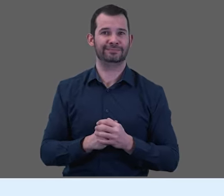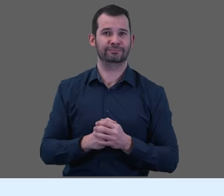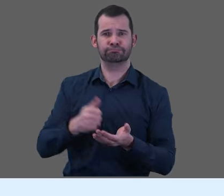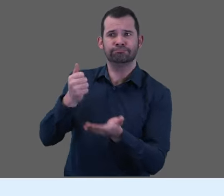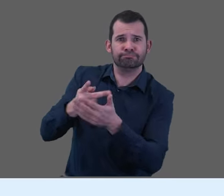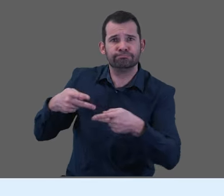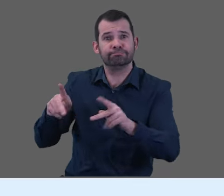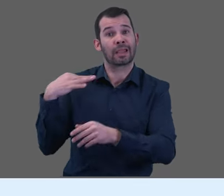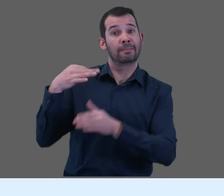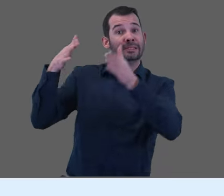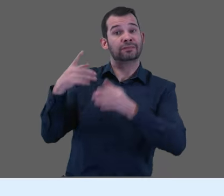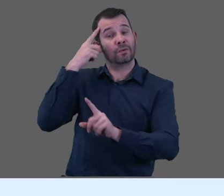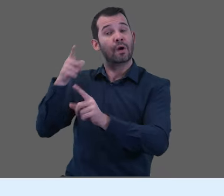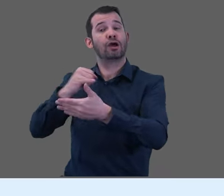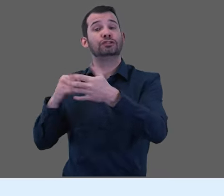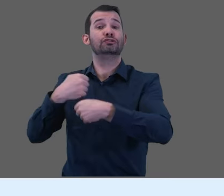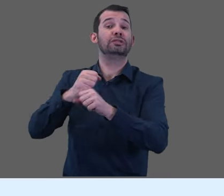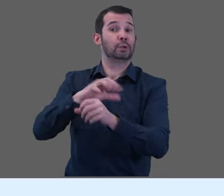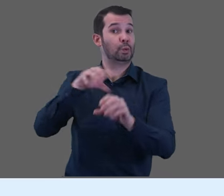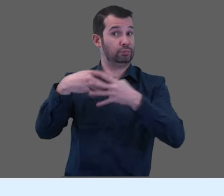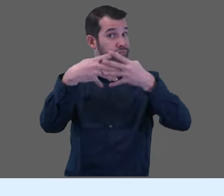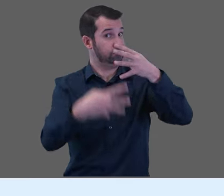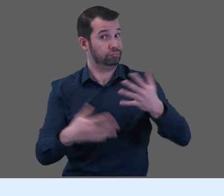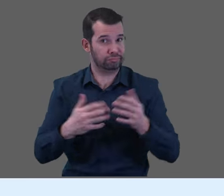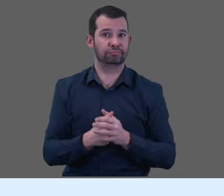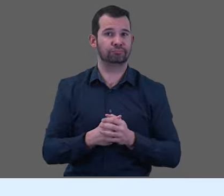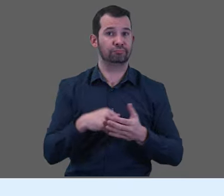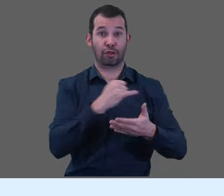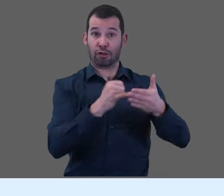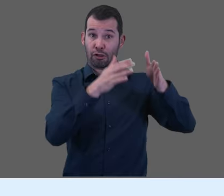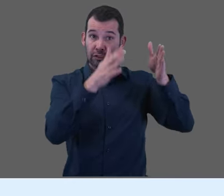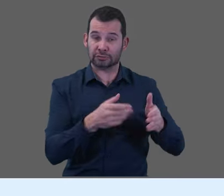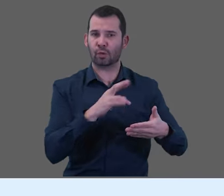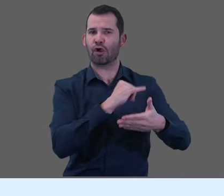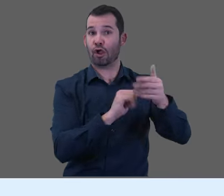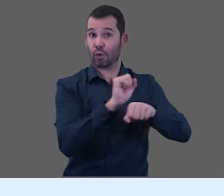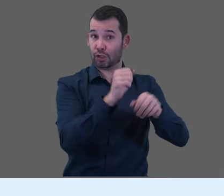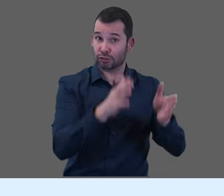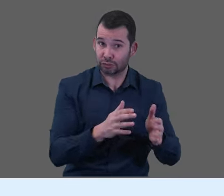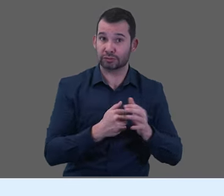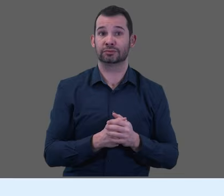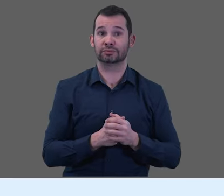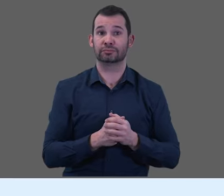Eligible applicants to Artistic Creation include artists or arts workers,